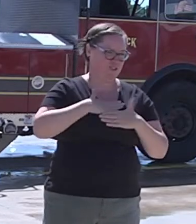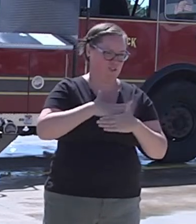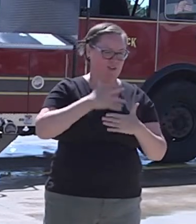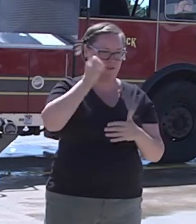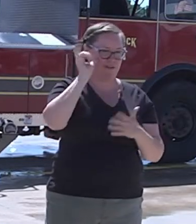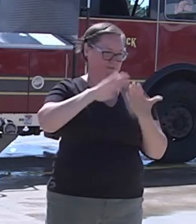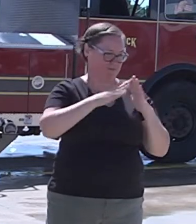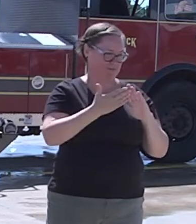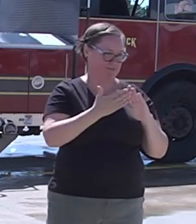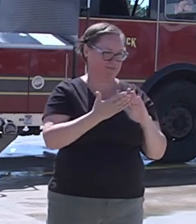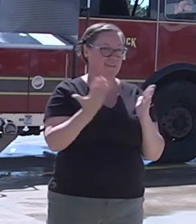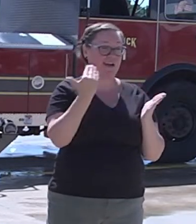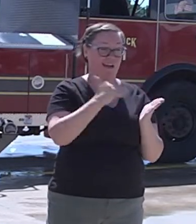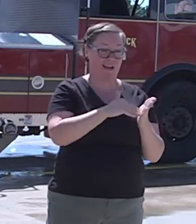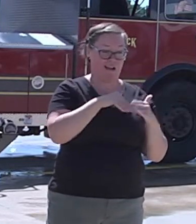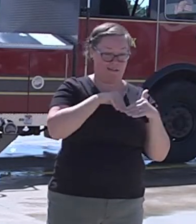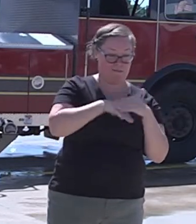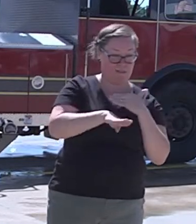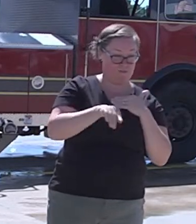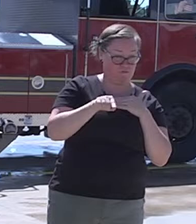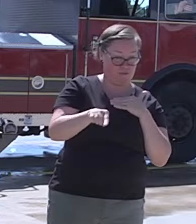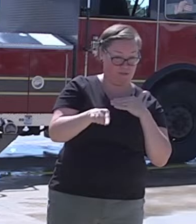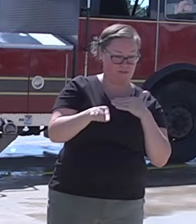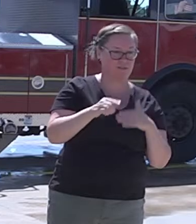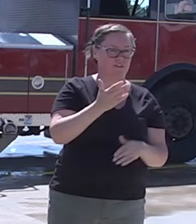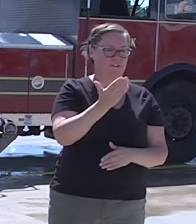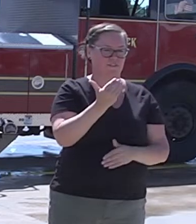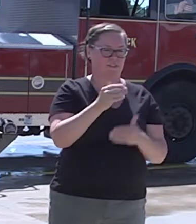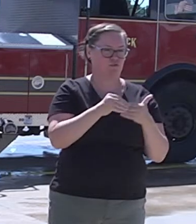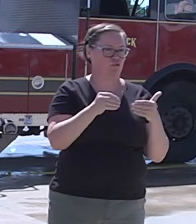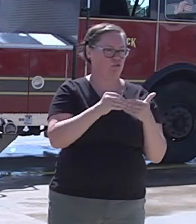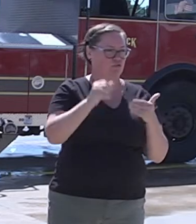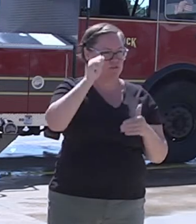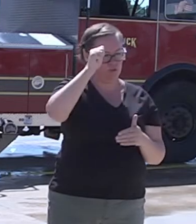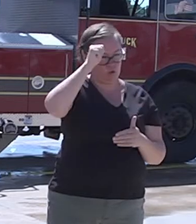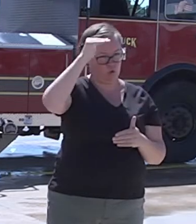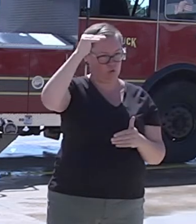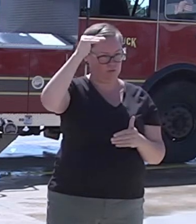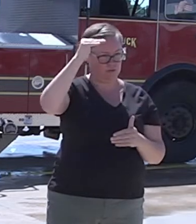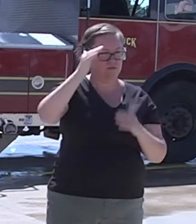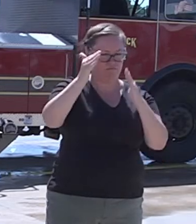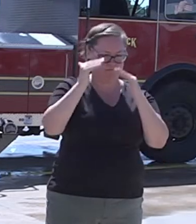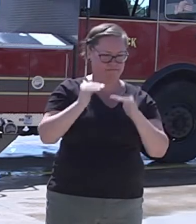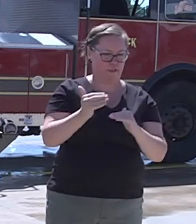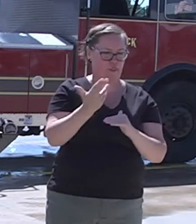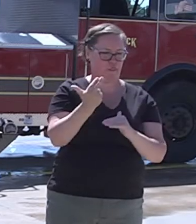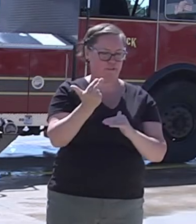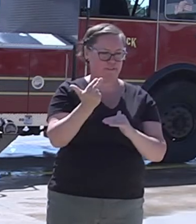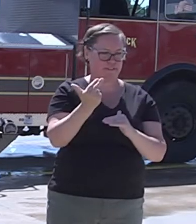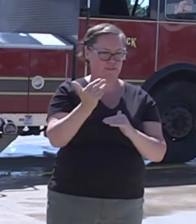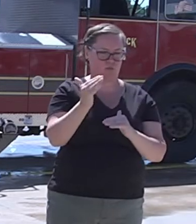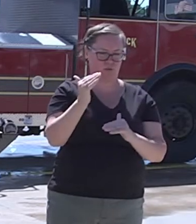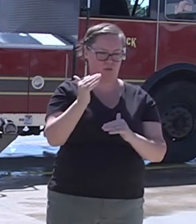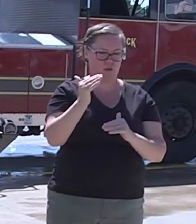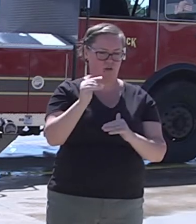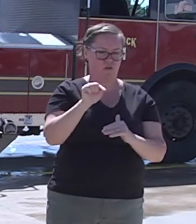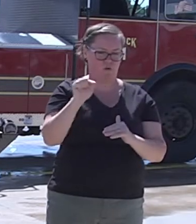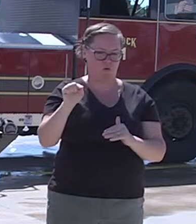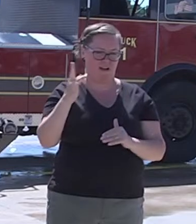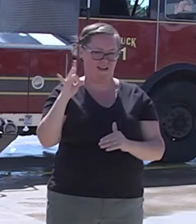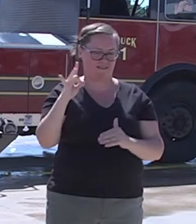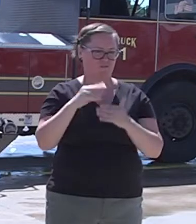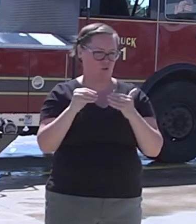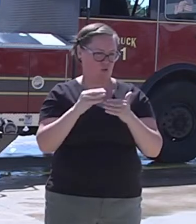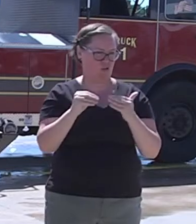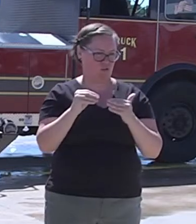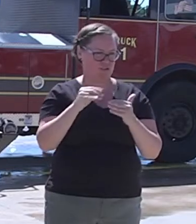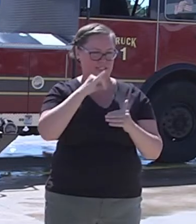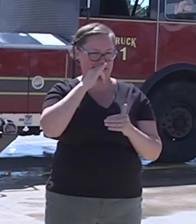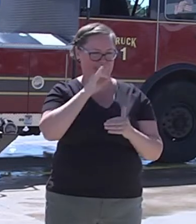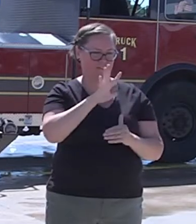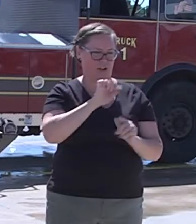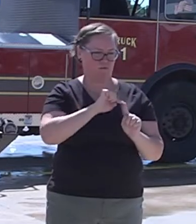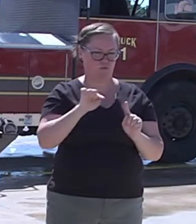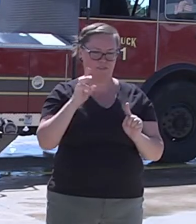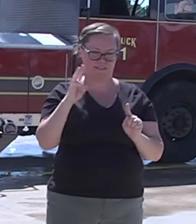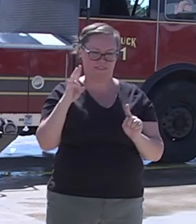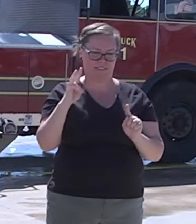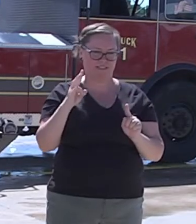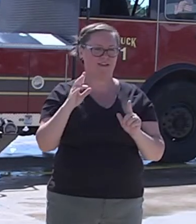is admission for that event is $15 for adults $ 13 and $18 for kids 5 to 17 as well as kids under